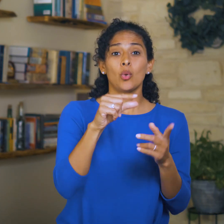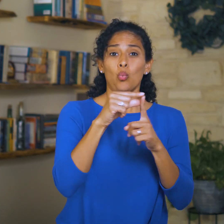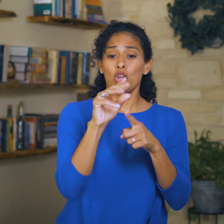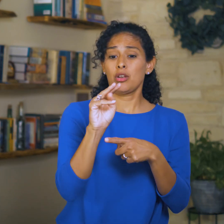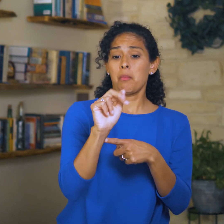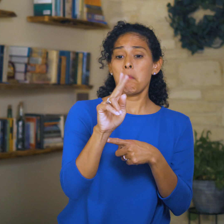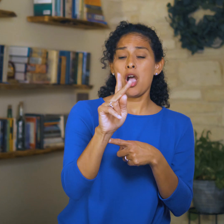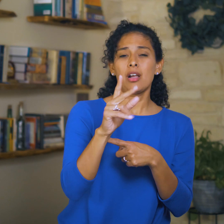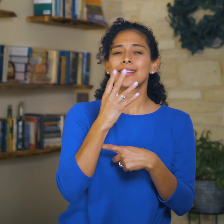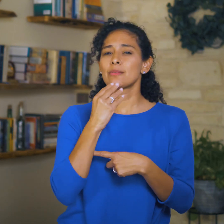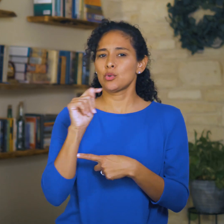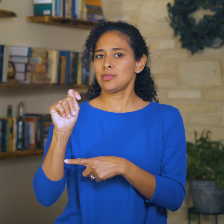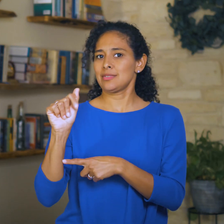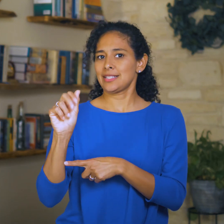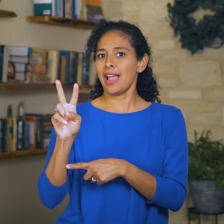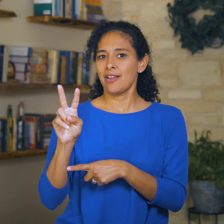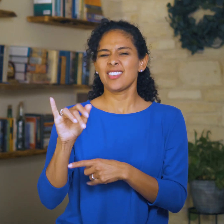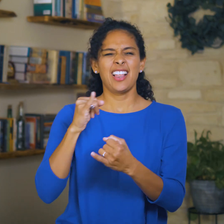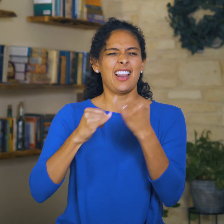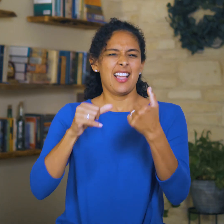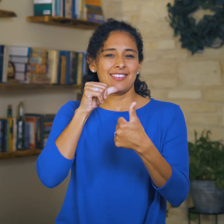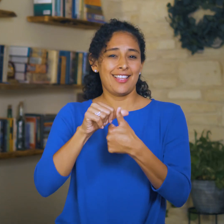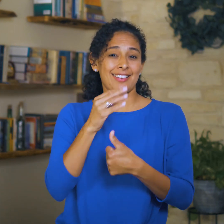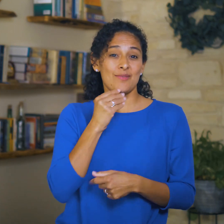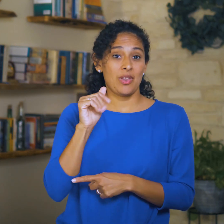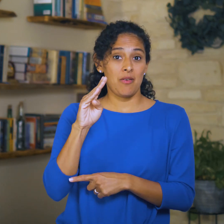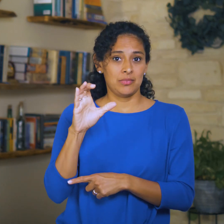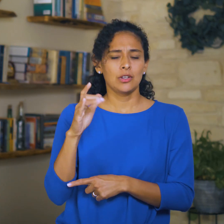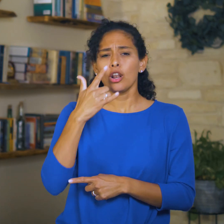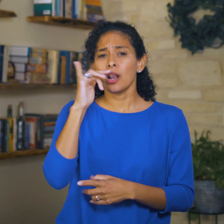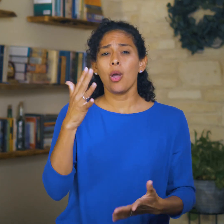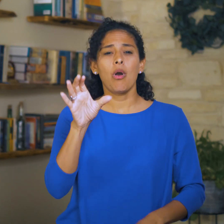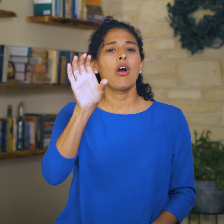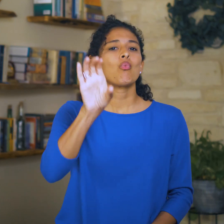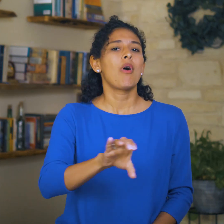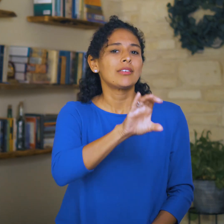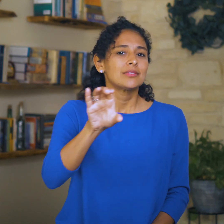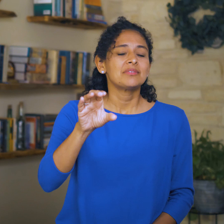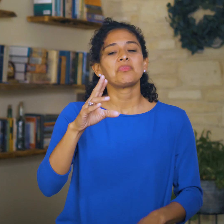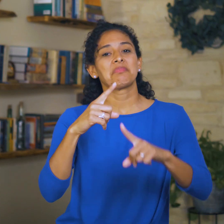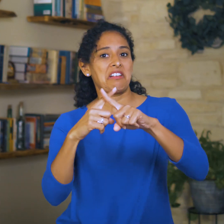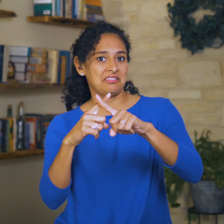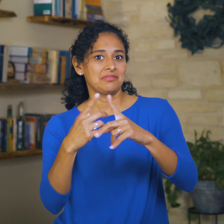The word mark is “tav”—the last letter of the Hebrew alphabet, and it looks like either a cross or an X.